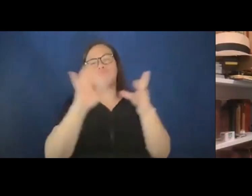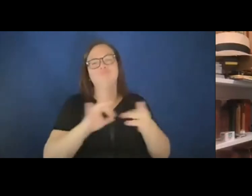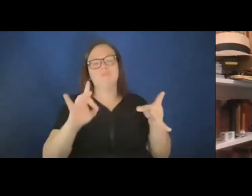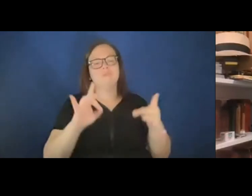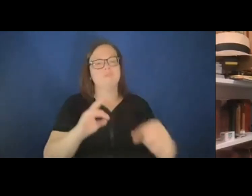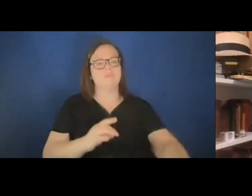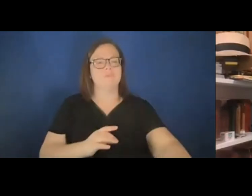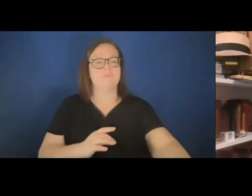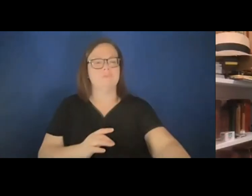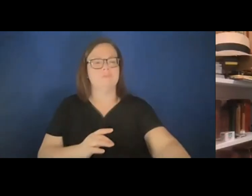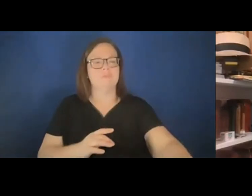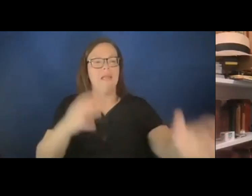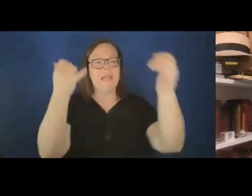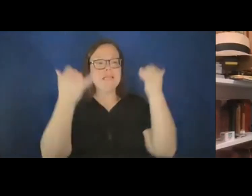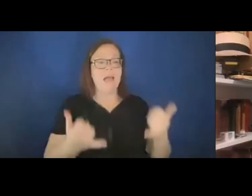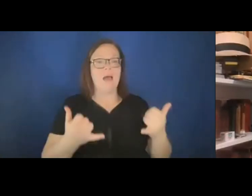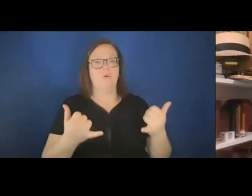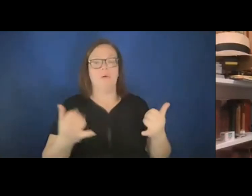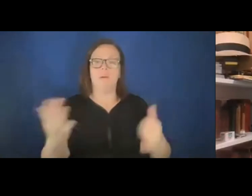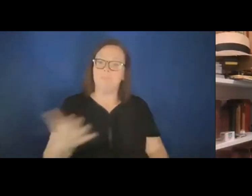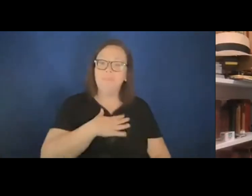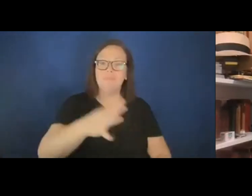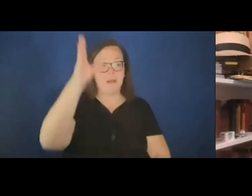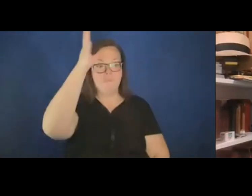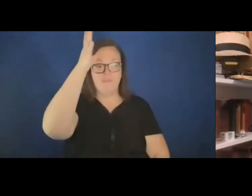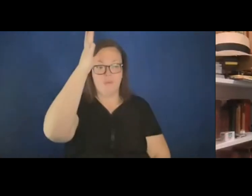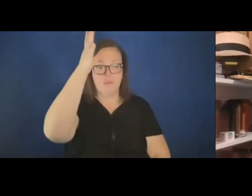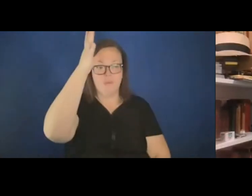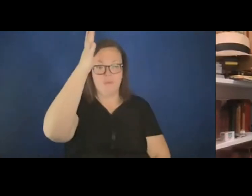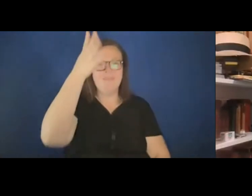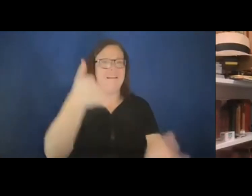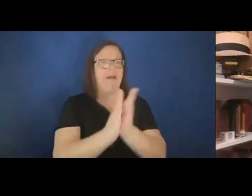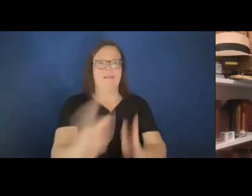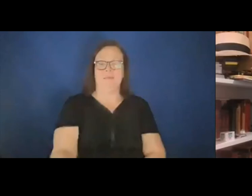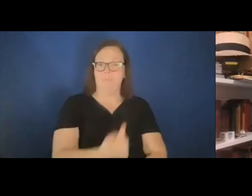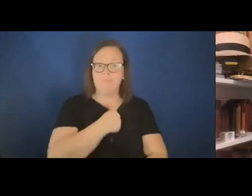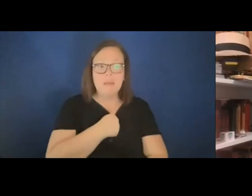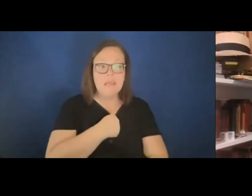And now, my father asks me to drag